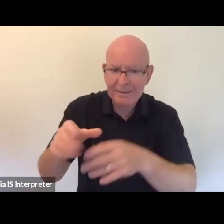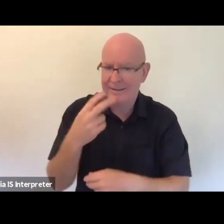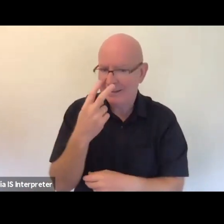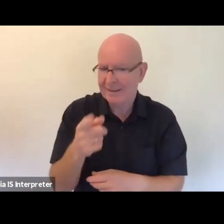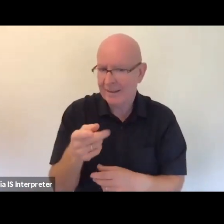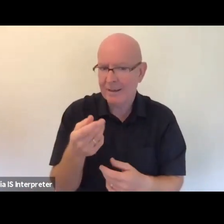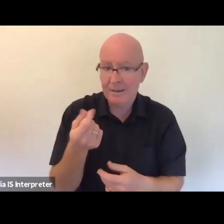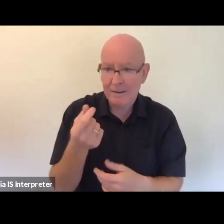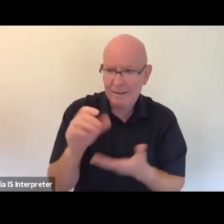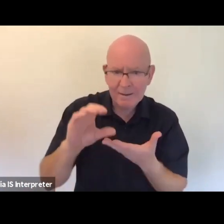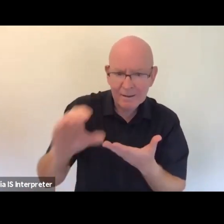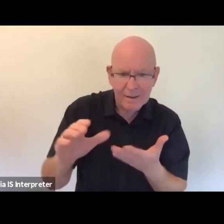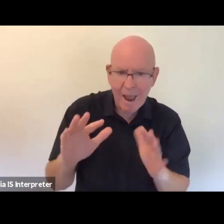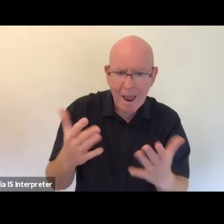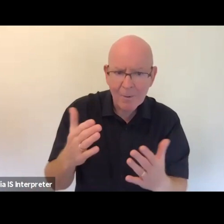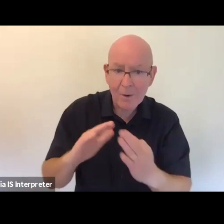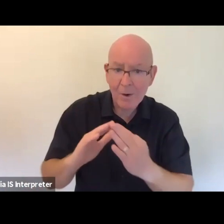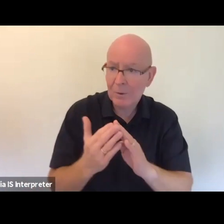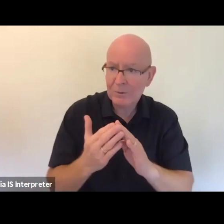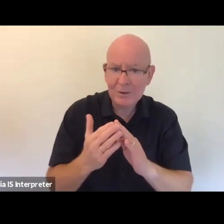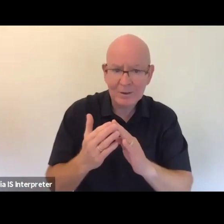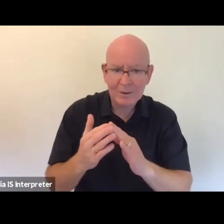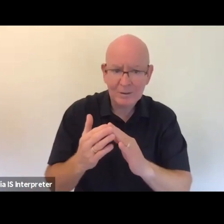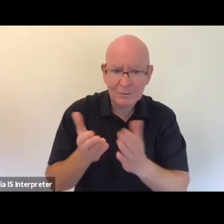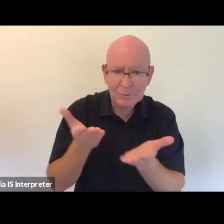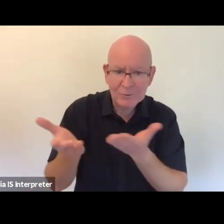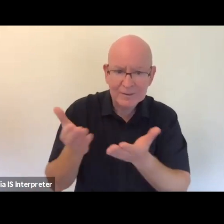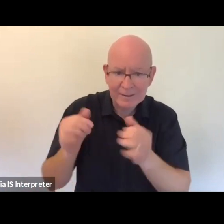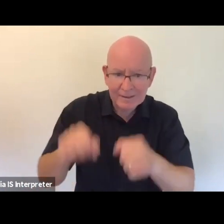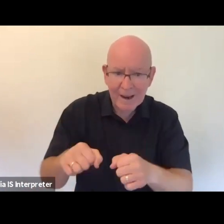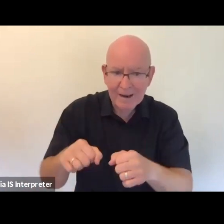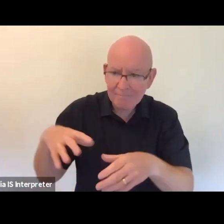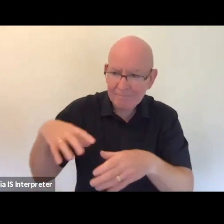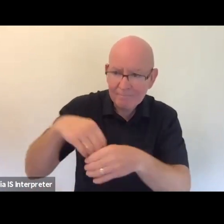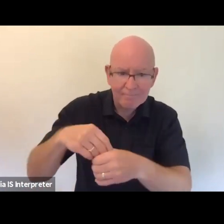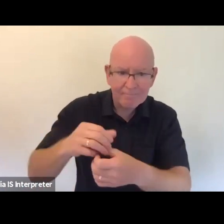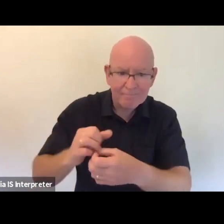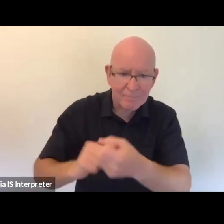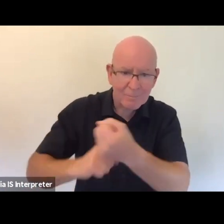for some resources and guidance materials on disability inclusion and social protection, which will be going up on